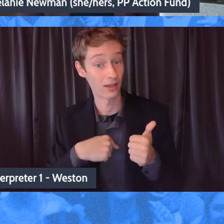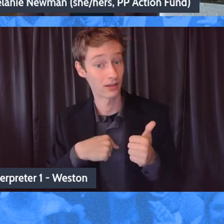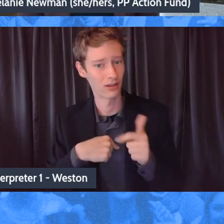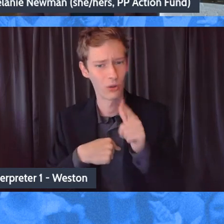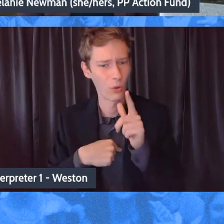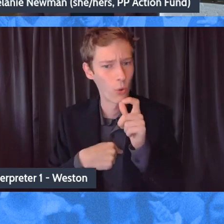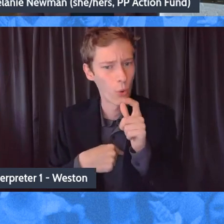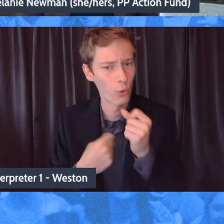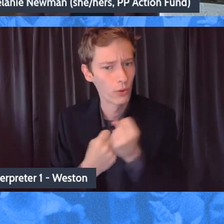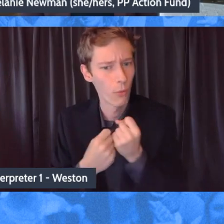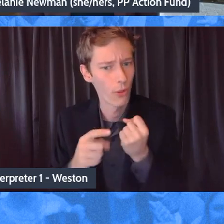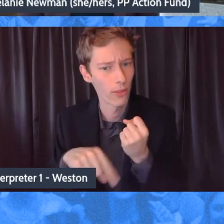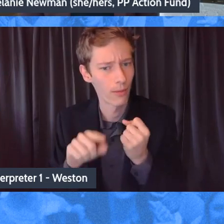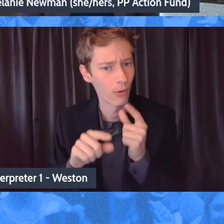Liza, would love to hear from you.